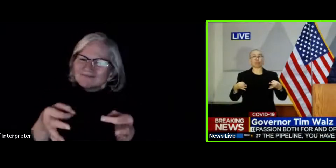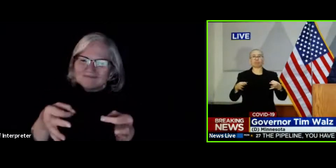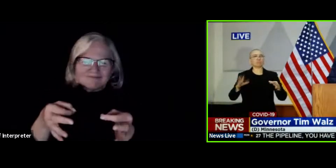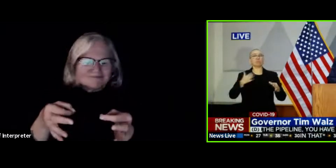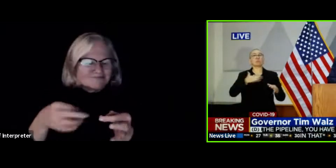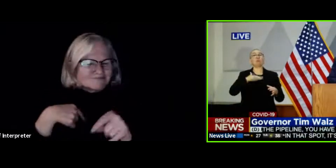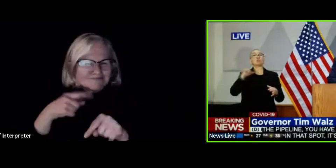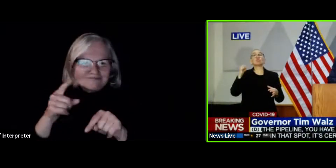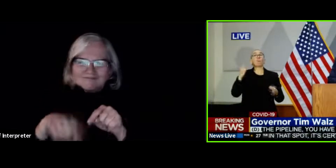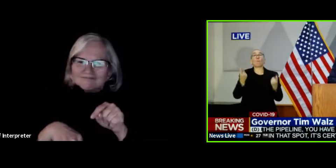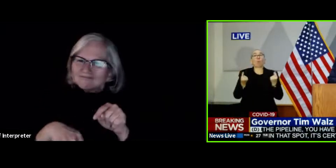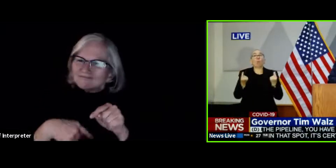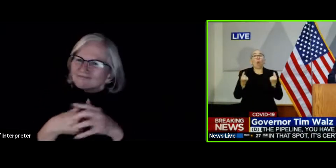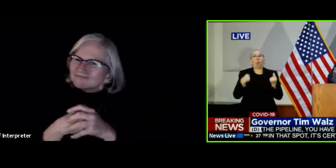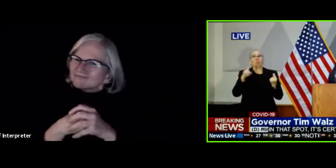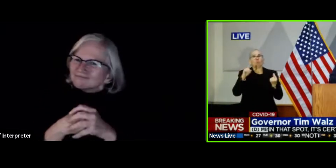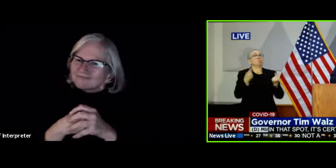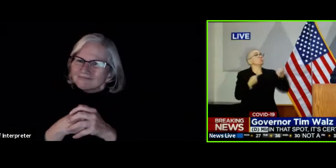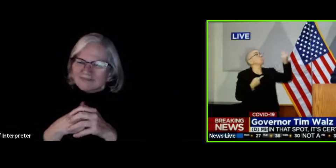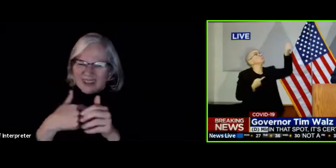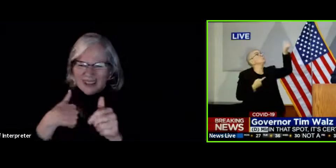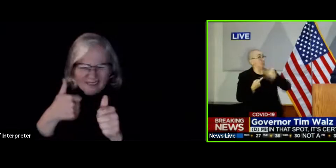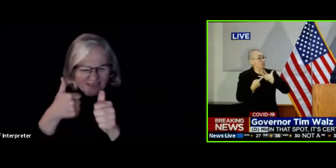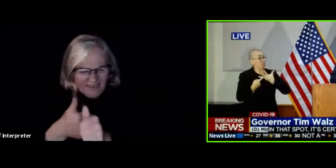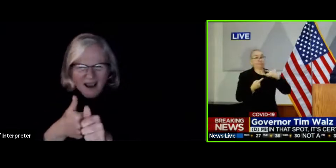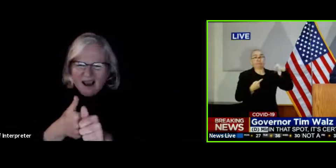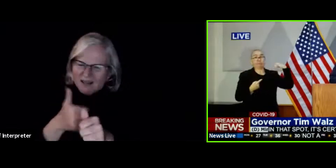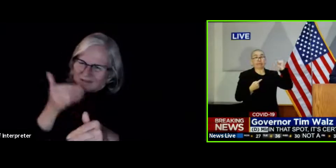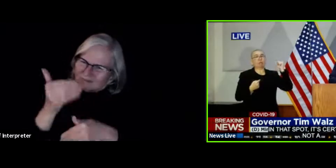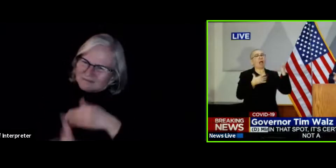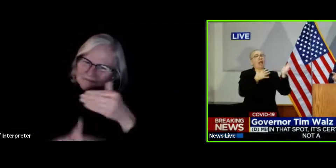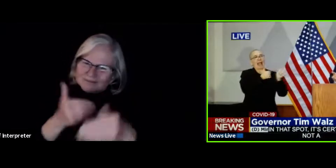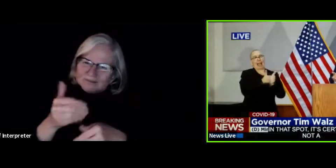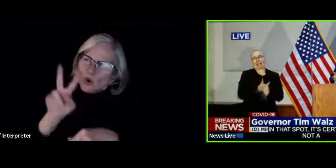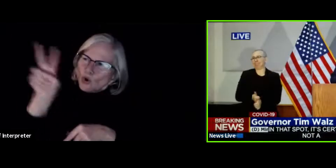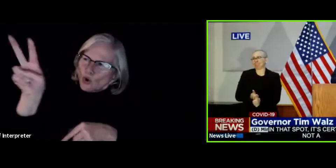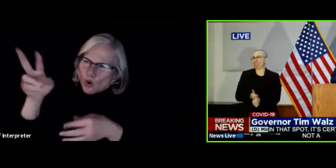WAS FOLLOWED CORRECTLY AND STANDS UP IN COURT. AT THIS POINT IN TIME, I THINK EVERYTHING IS OUT THERE, I THINK